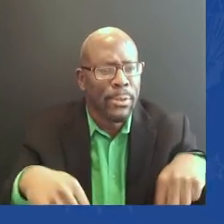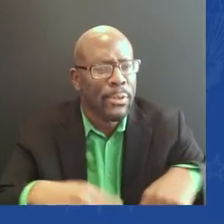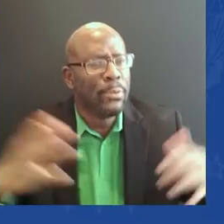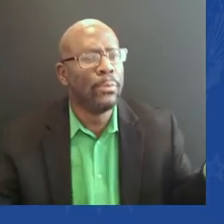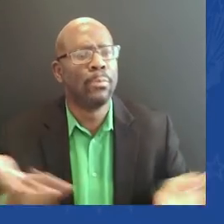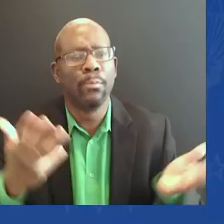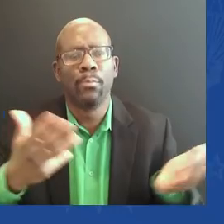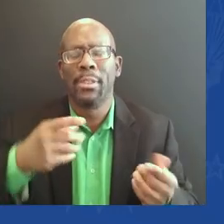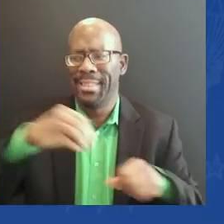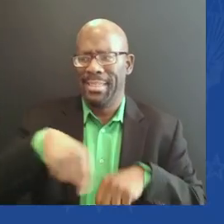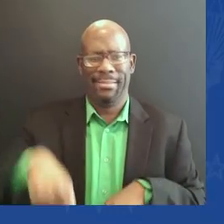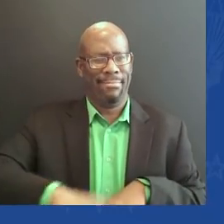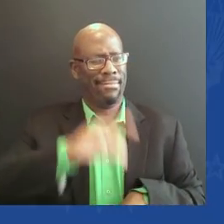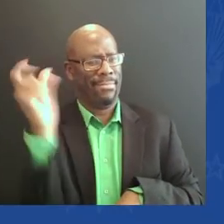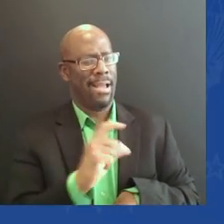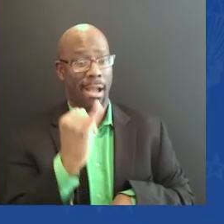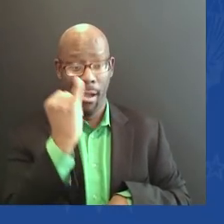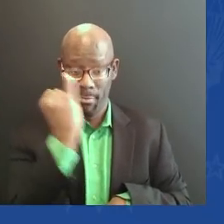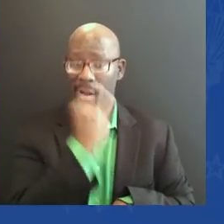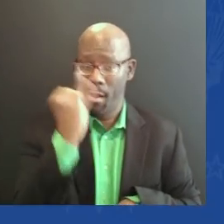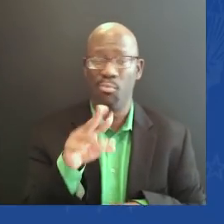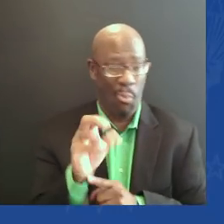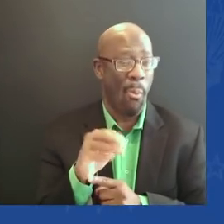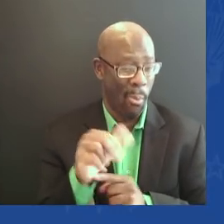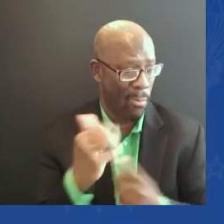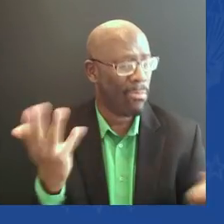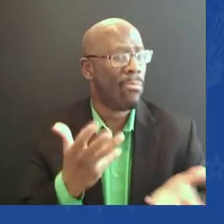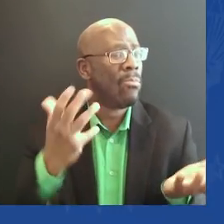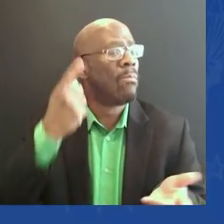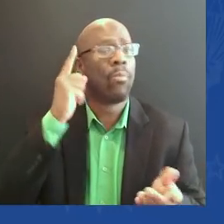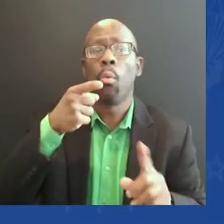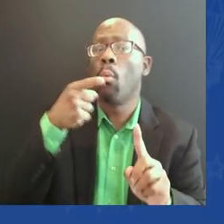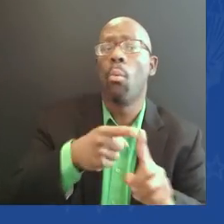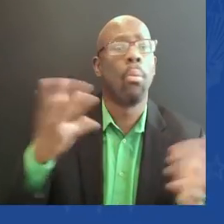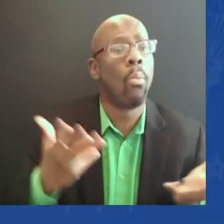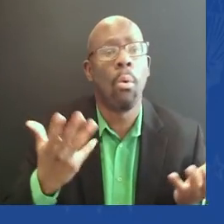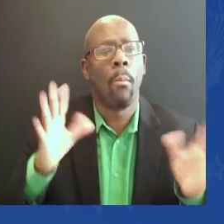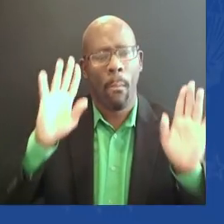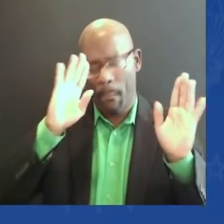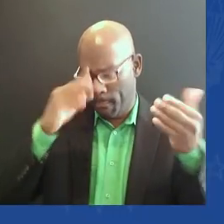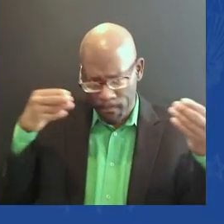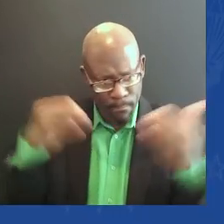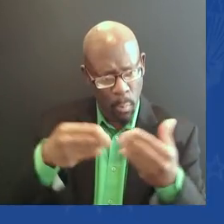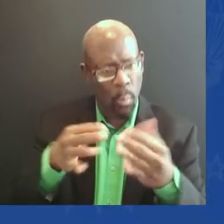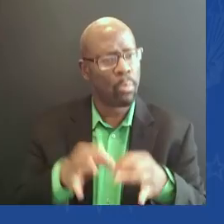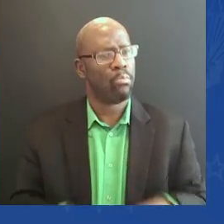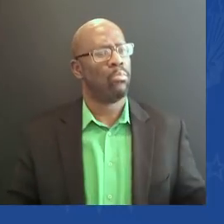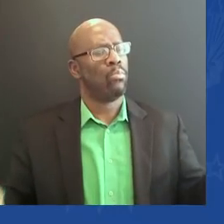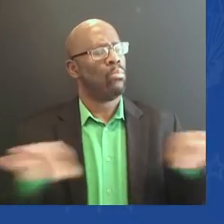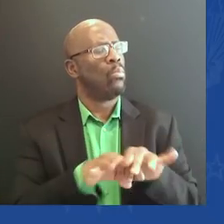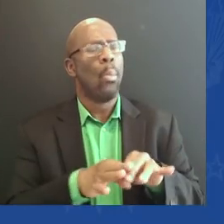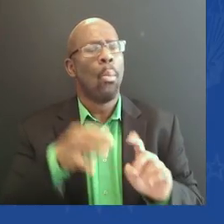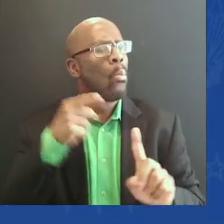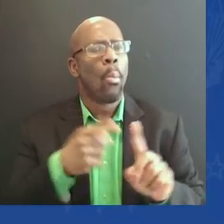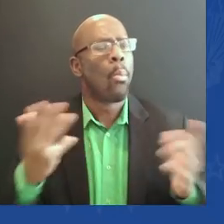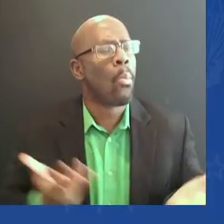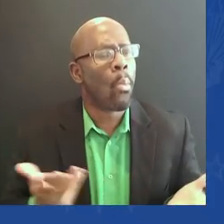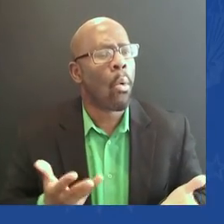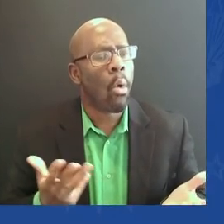I've been focused on the vital issues that affect American workers and families at home. I just finished meeting with a broad coalition of partners